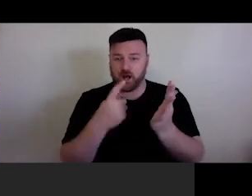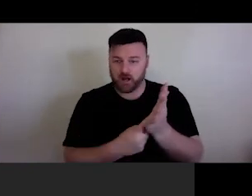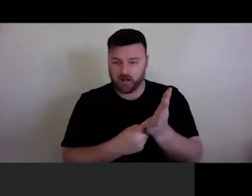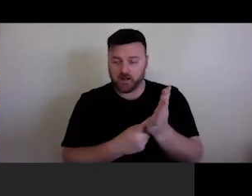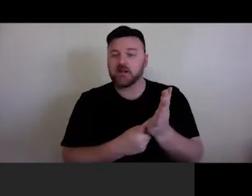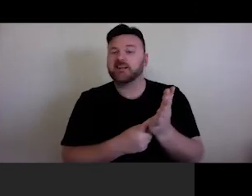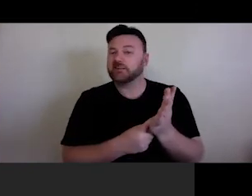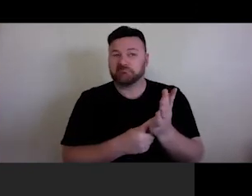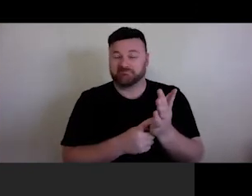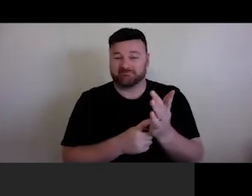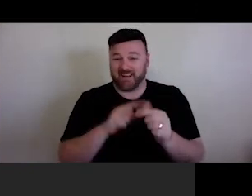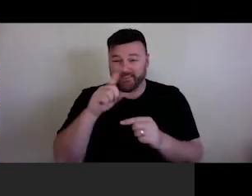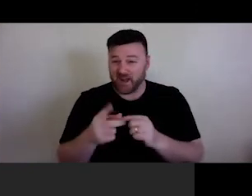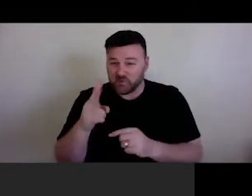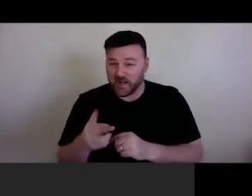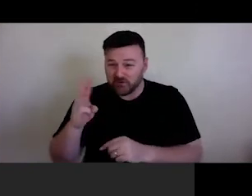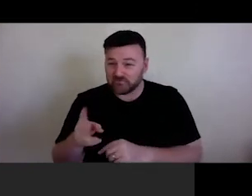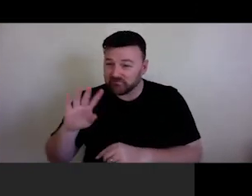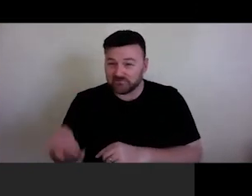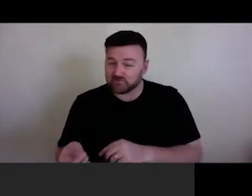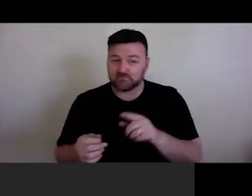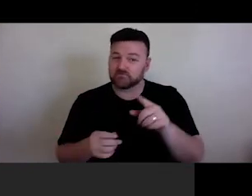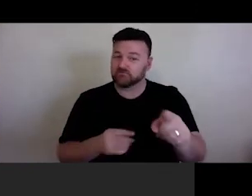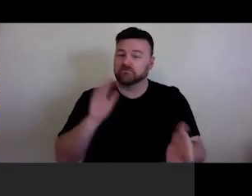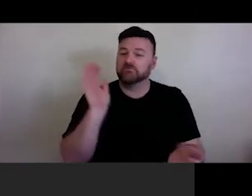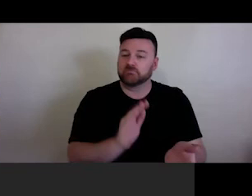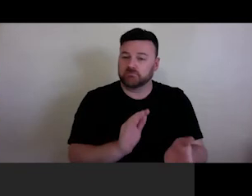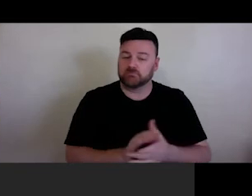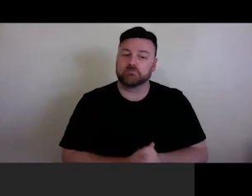they added is they added in the Pro-version, they added a streaming